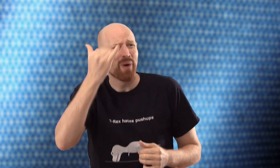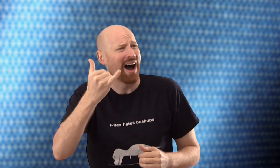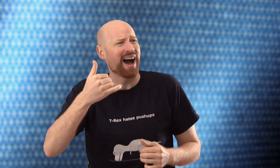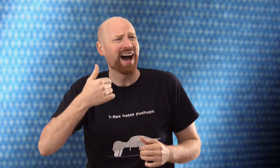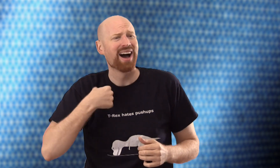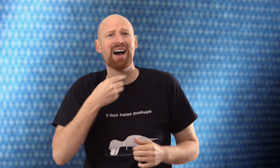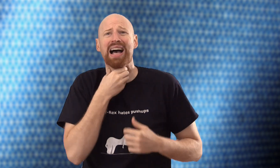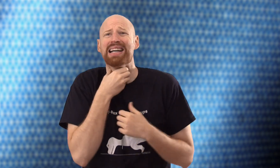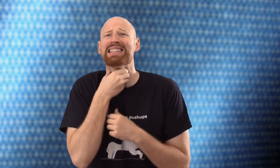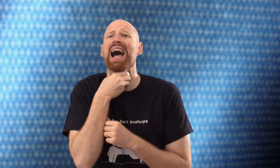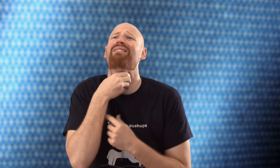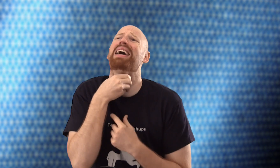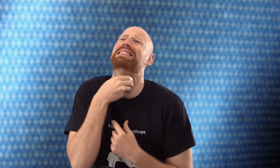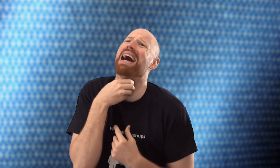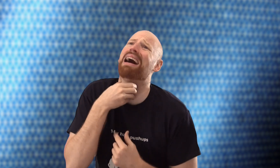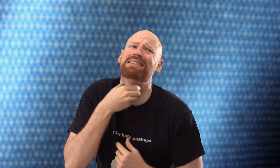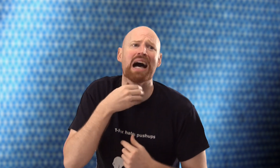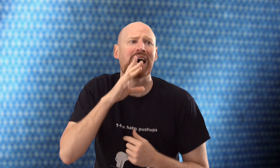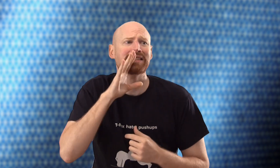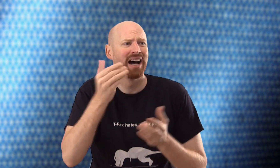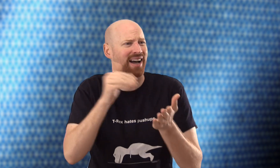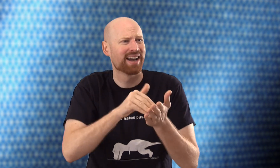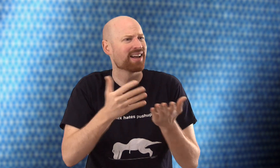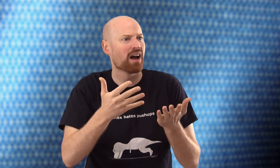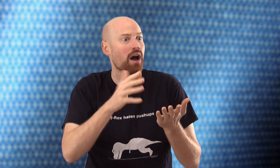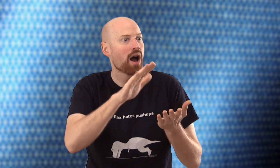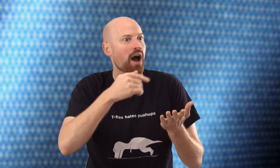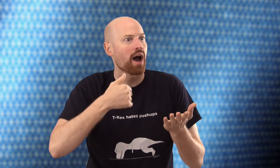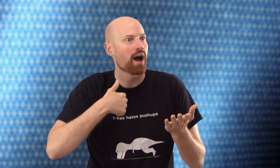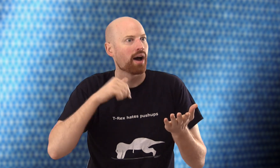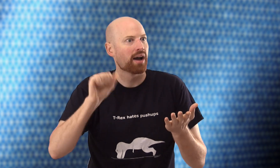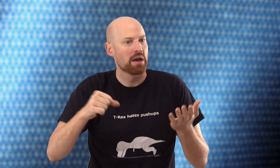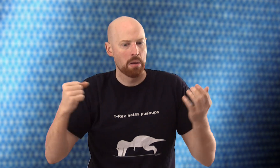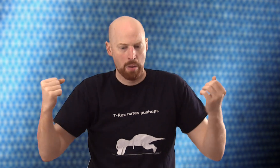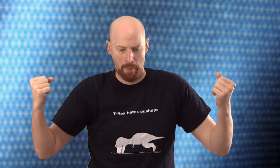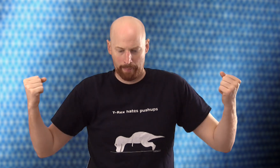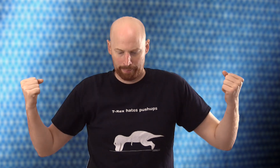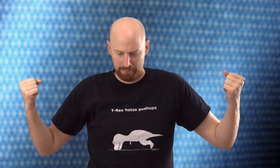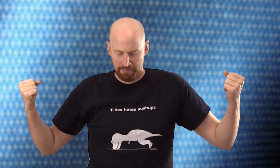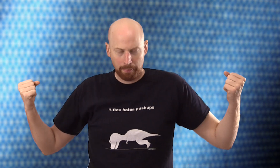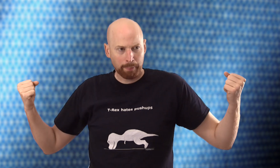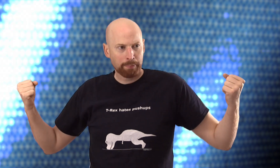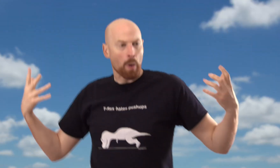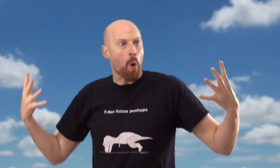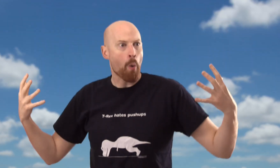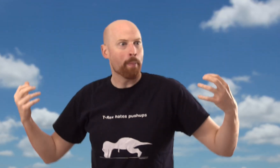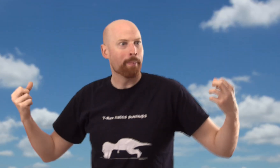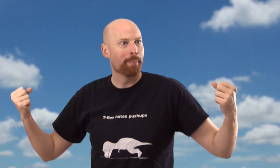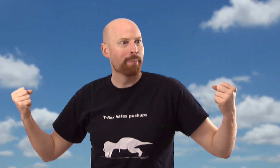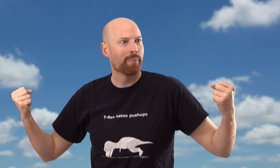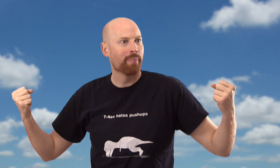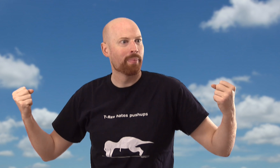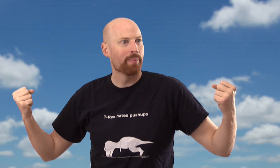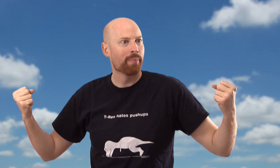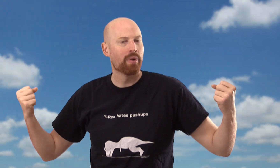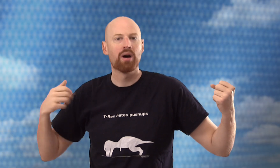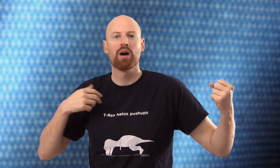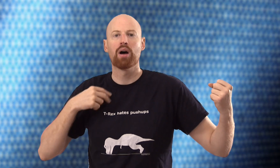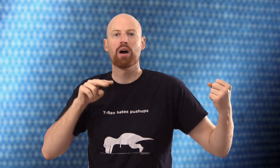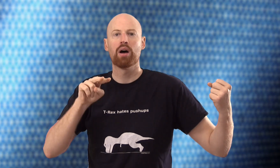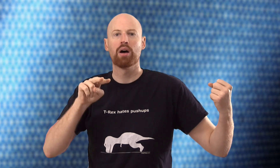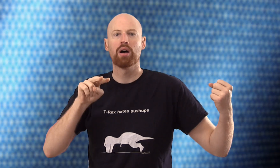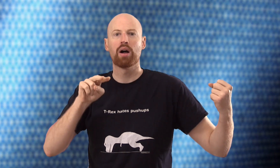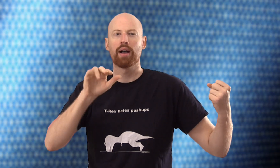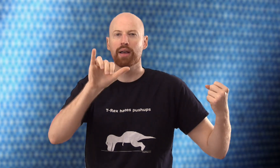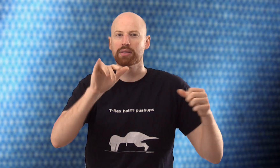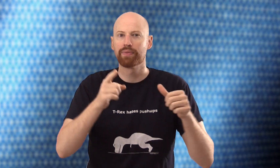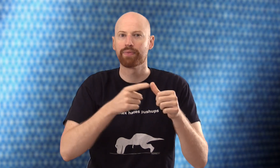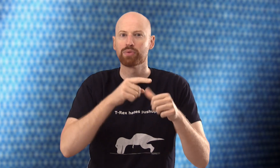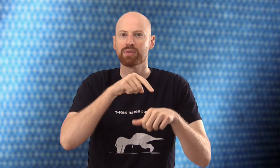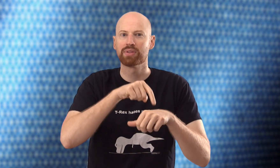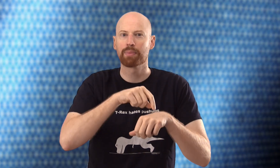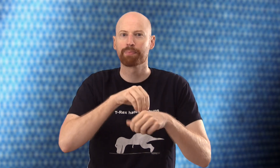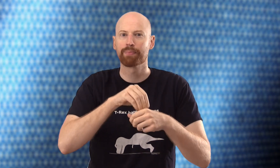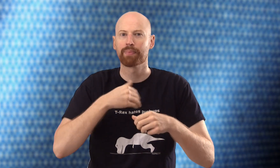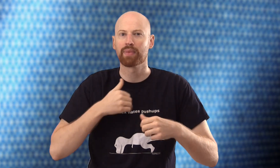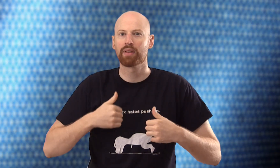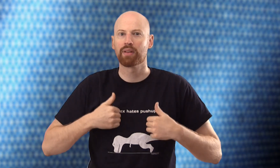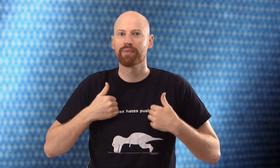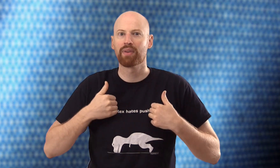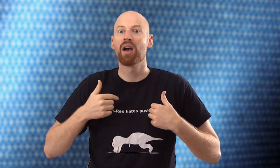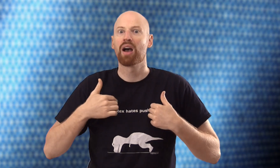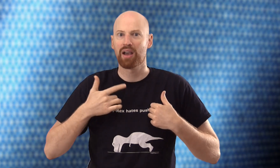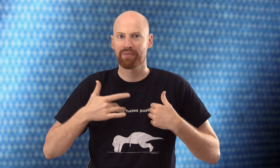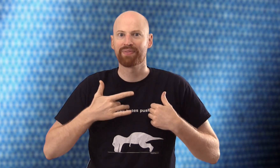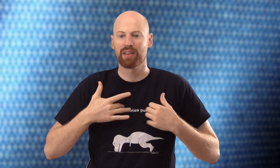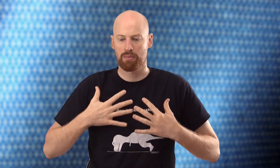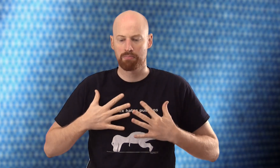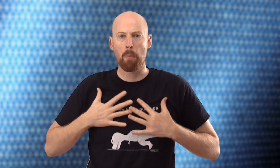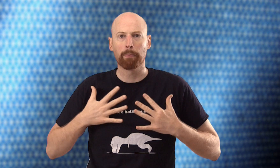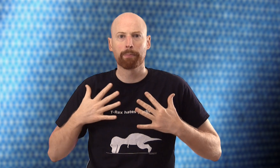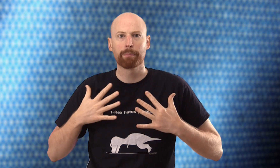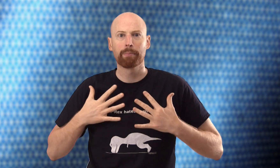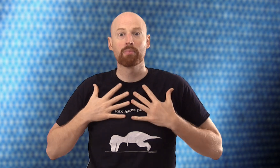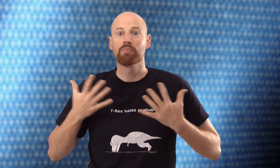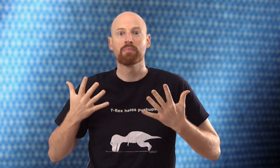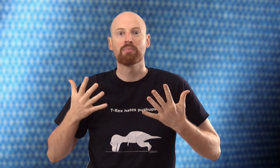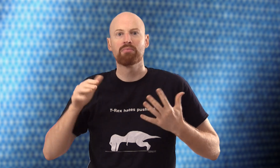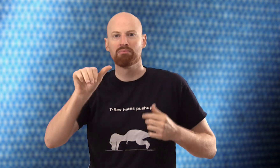Why would I ever bother with speaking? I can SIGN! That was the first time in my life that I felt what I refer to